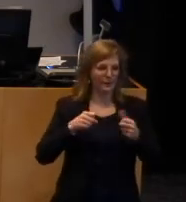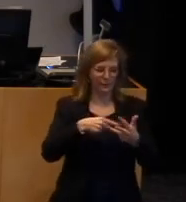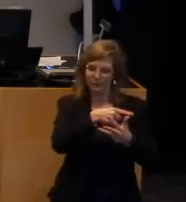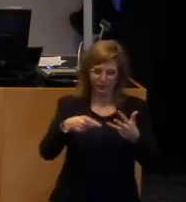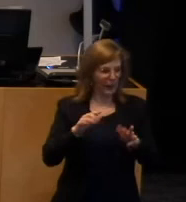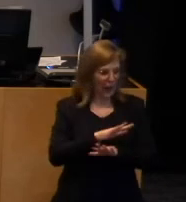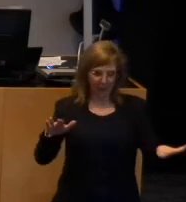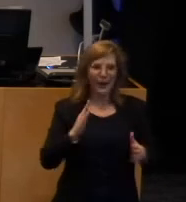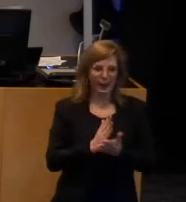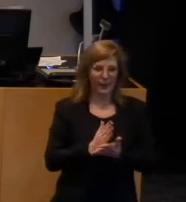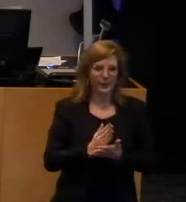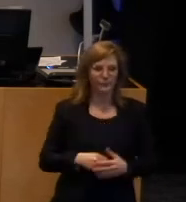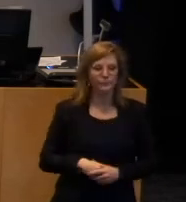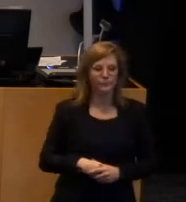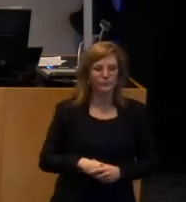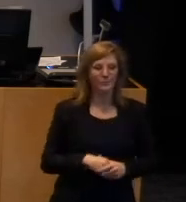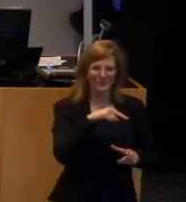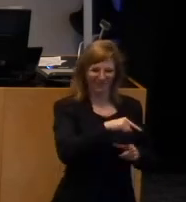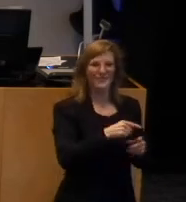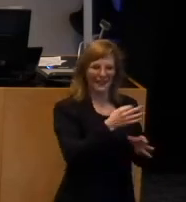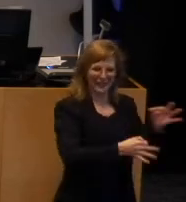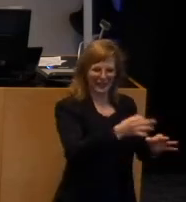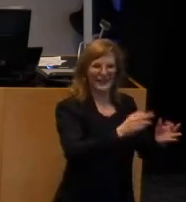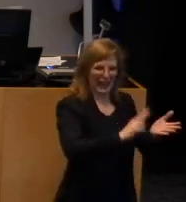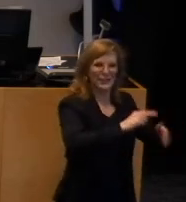Now when it comes to the rejected strategies, so strategies the interpreter have considered using but then decided not to use,